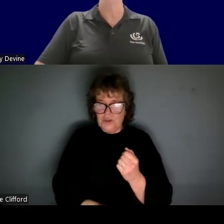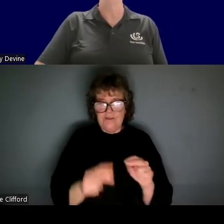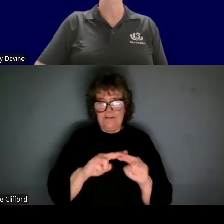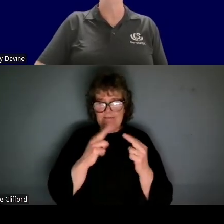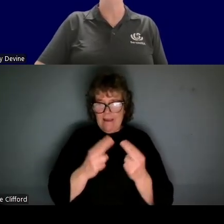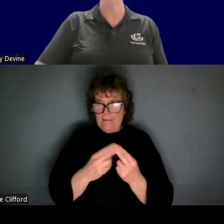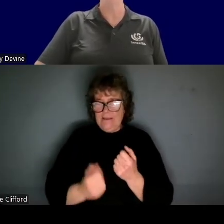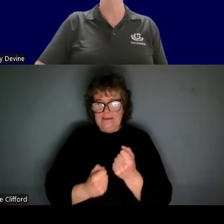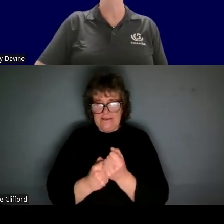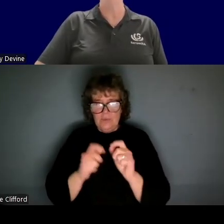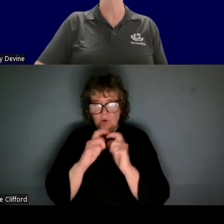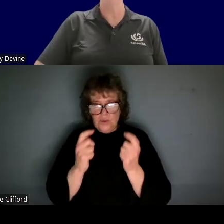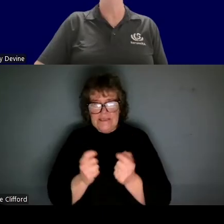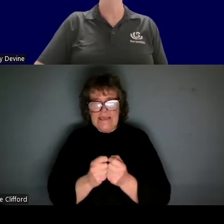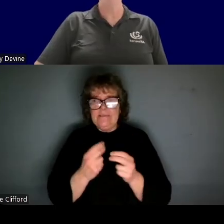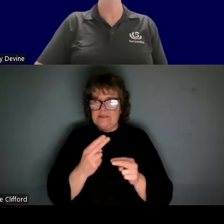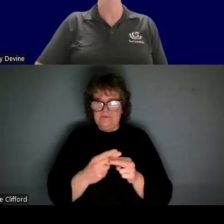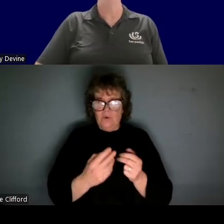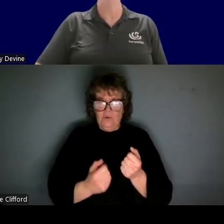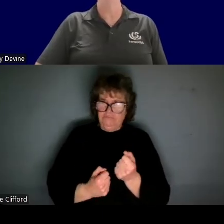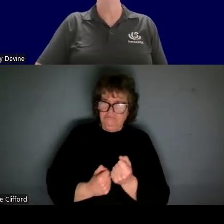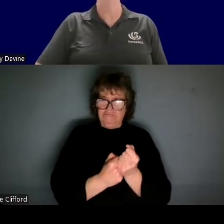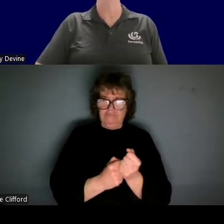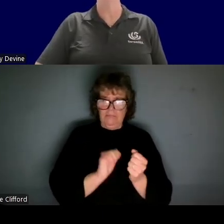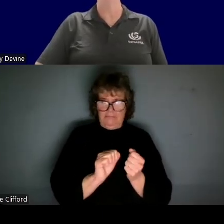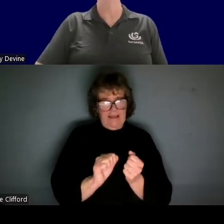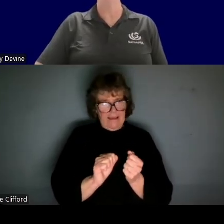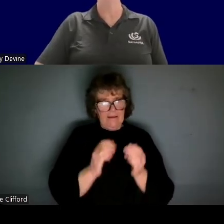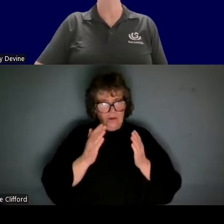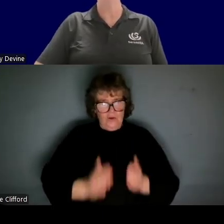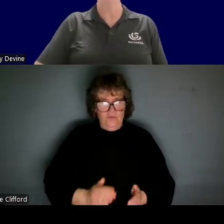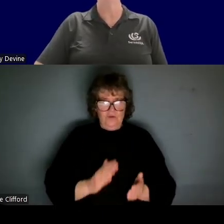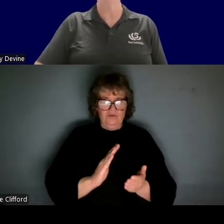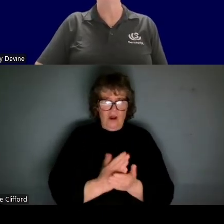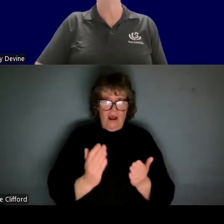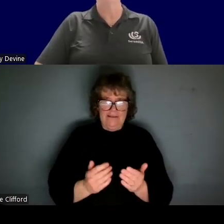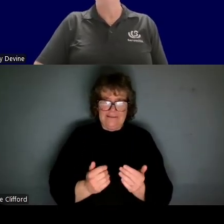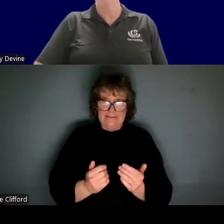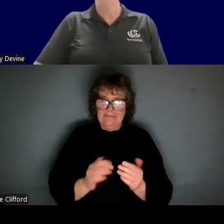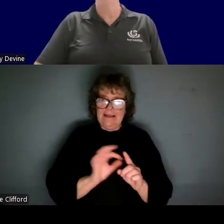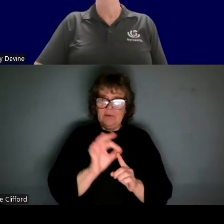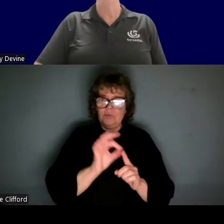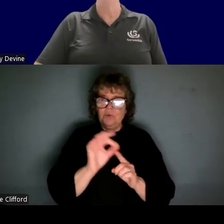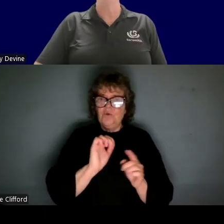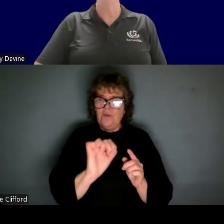an individual's basic human rights, feel heard and improve their quality of life. Communication